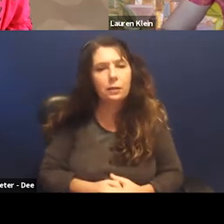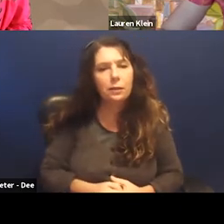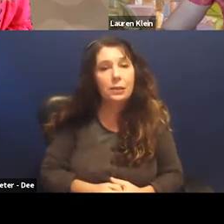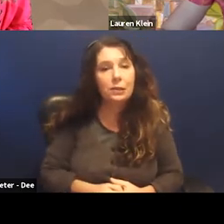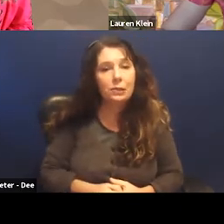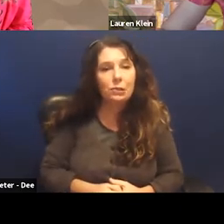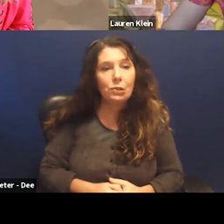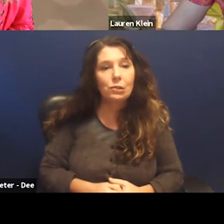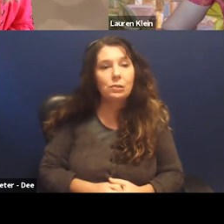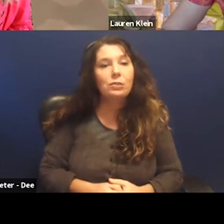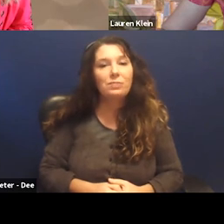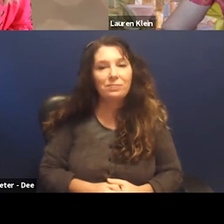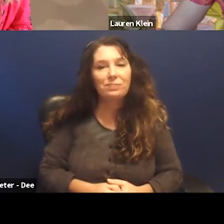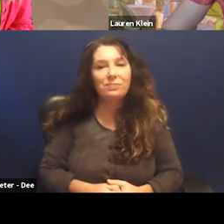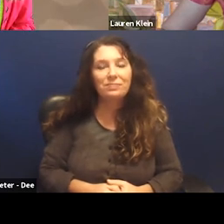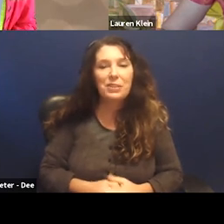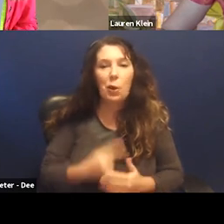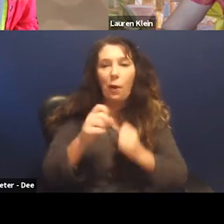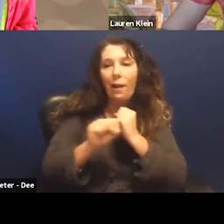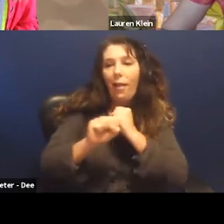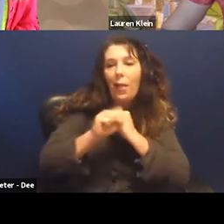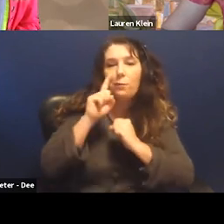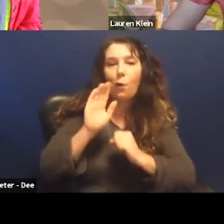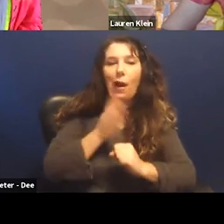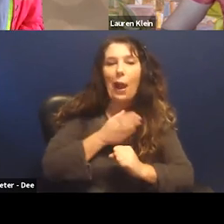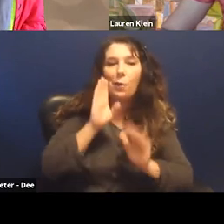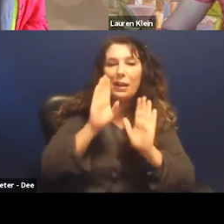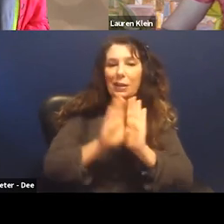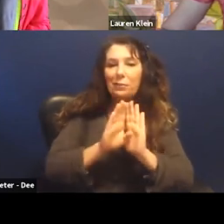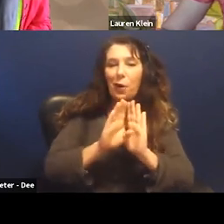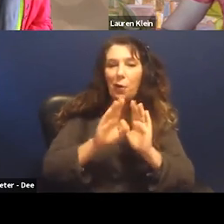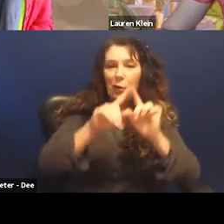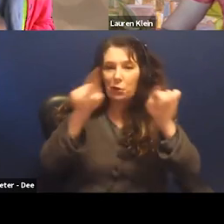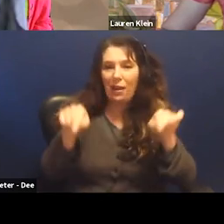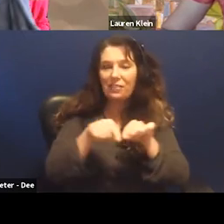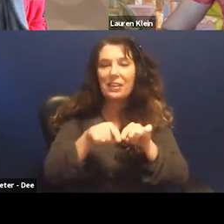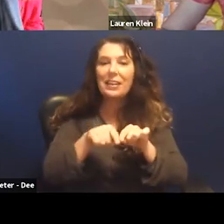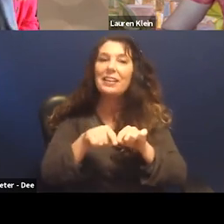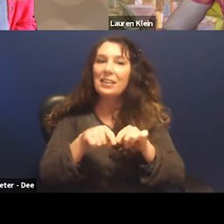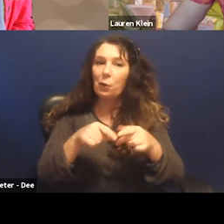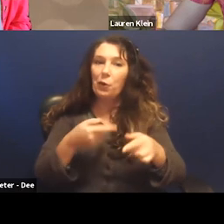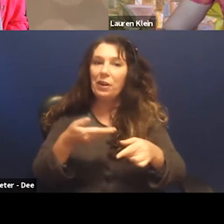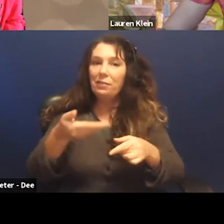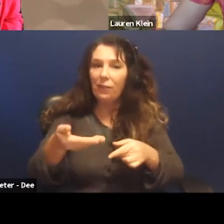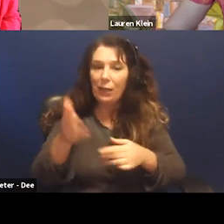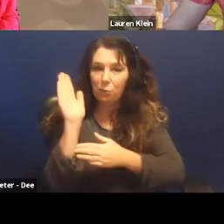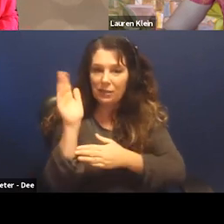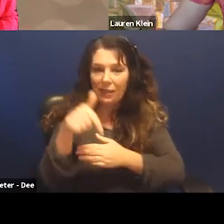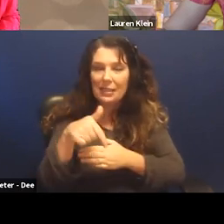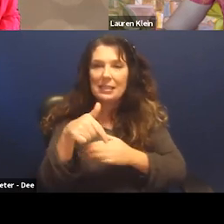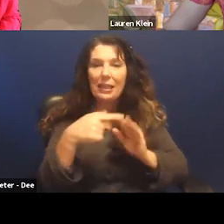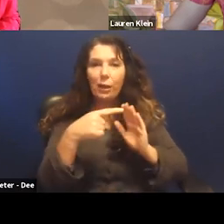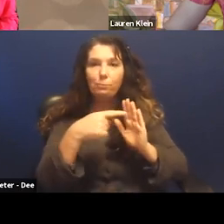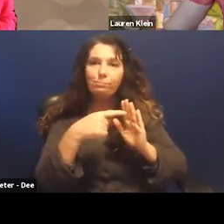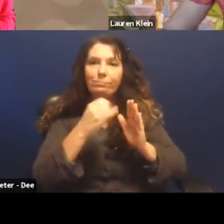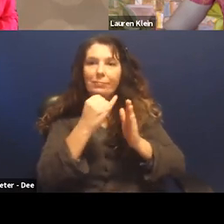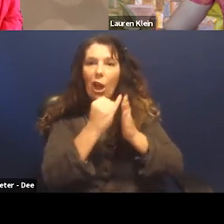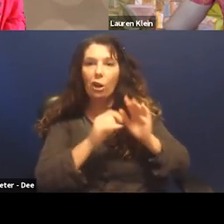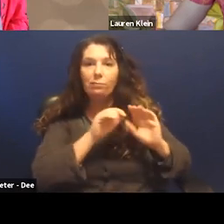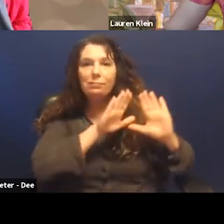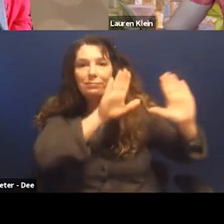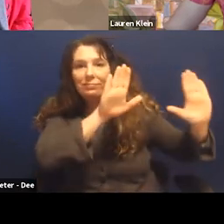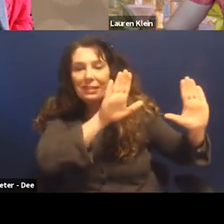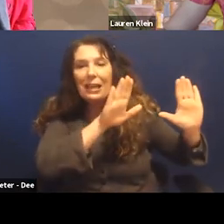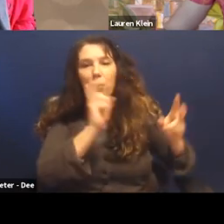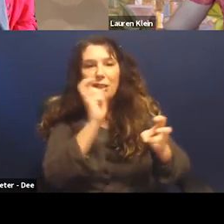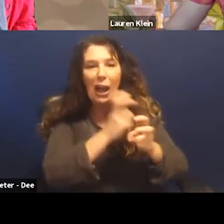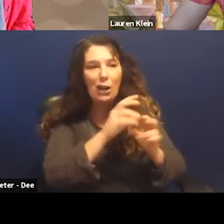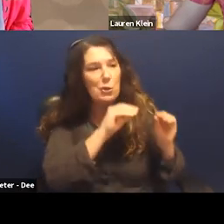So just a plug for our infographics. We are actually invited to present data feminism and an exhibition so it seems kind of hard to put the book in the exhibition so.